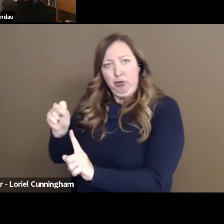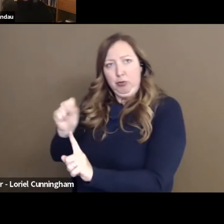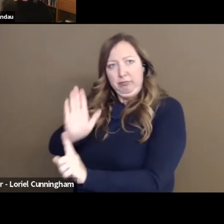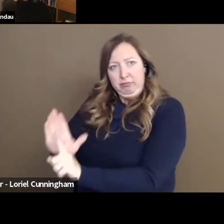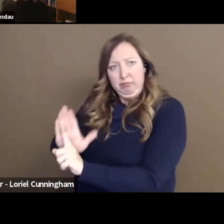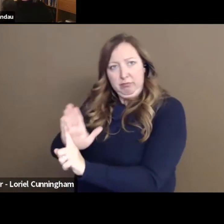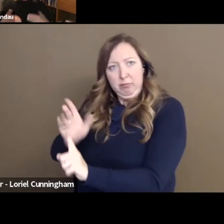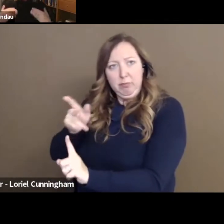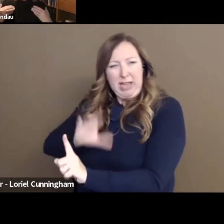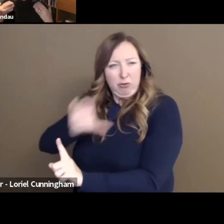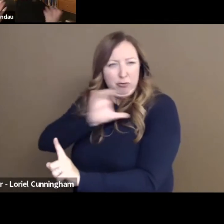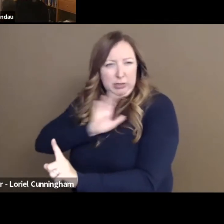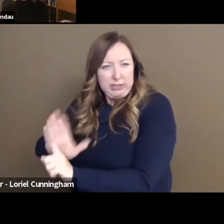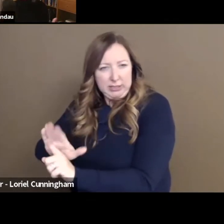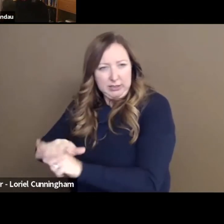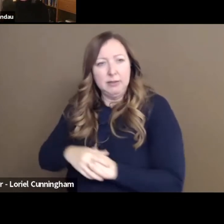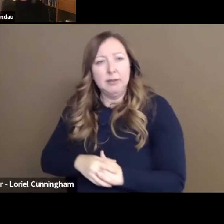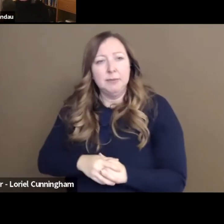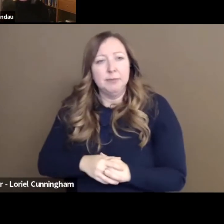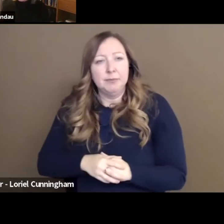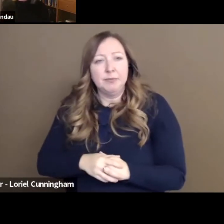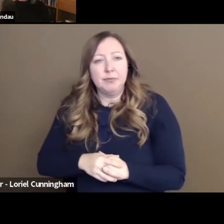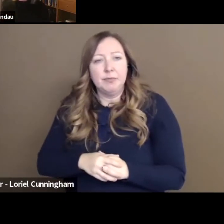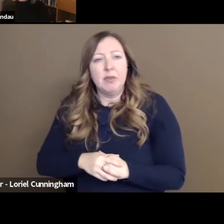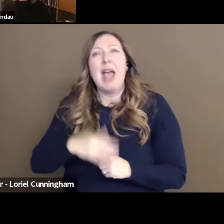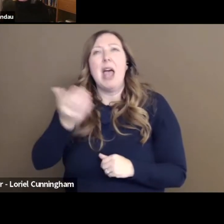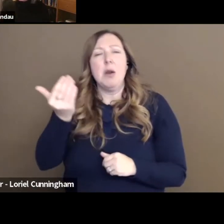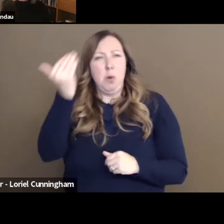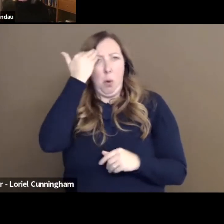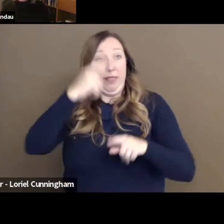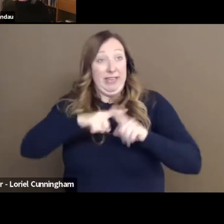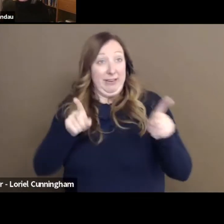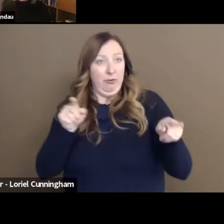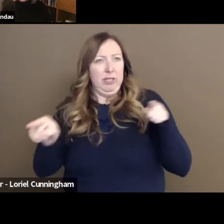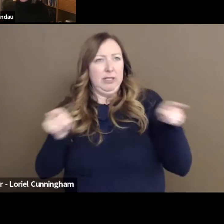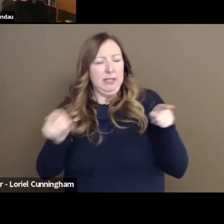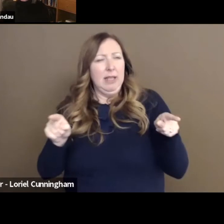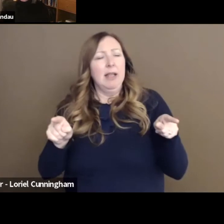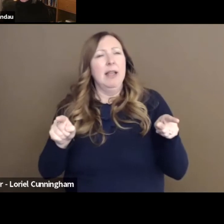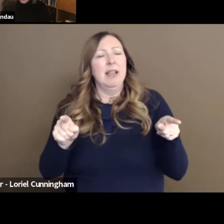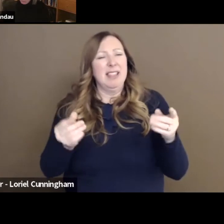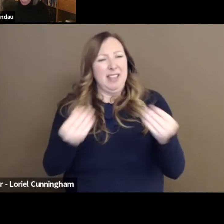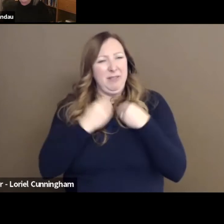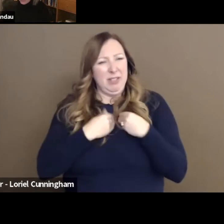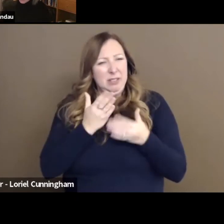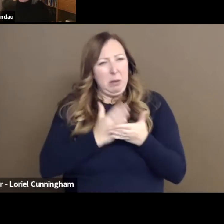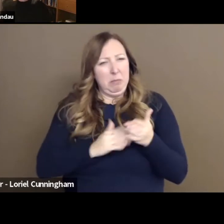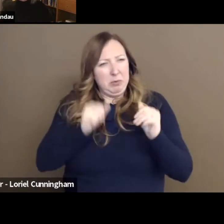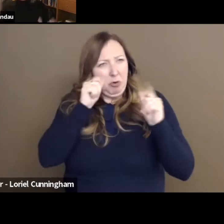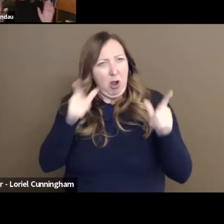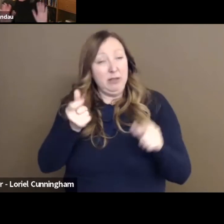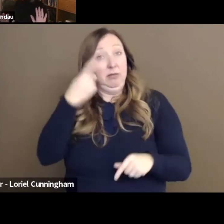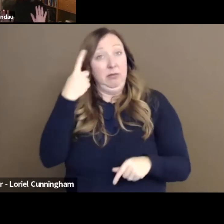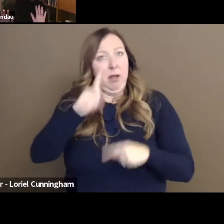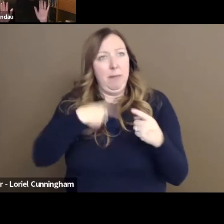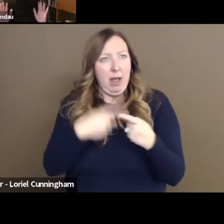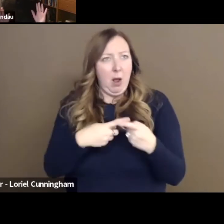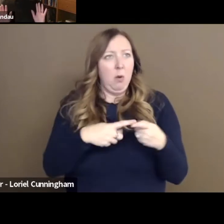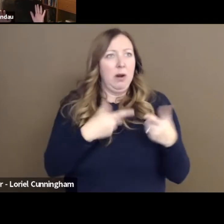position makes some surprising predictions for language and other domains that i'll lay out for you and